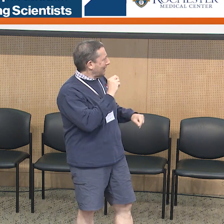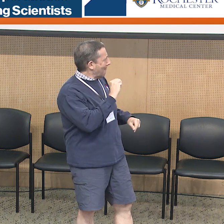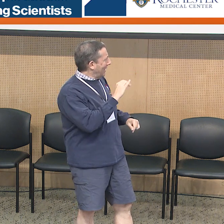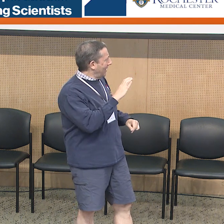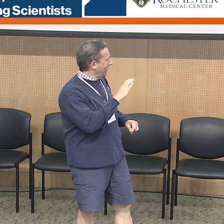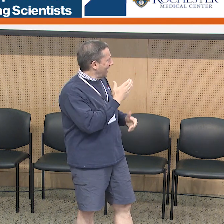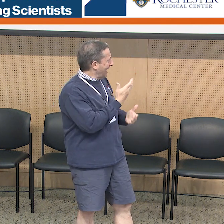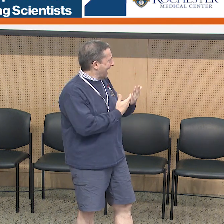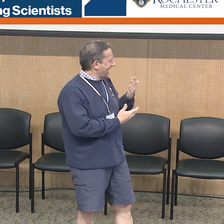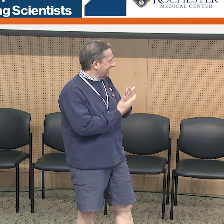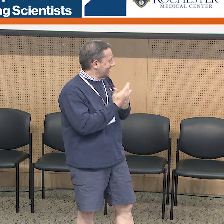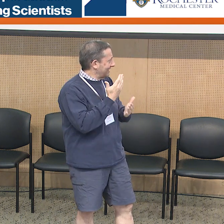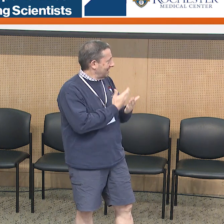both about Atomic Hands.